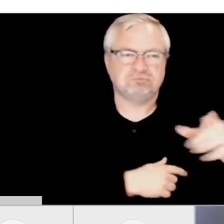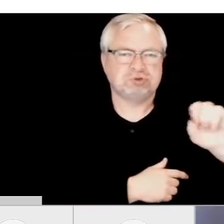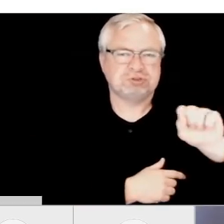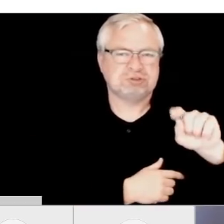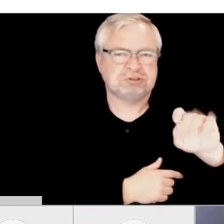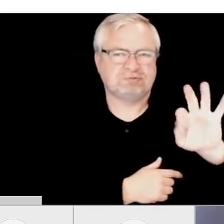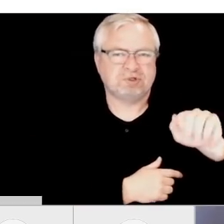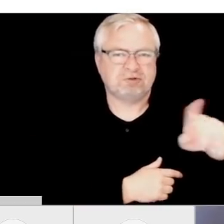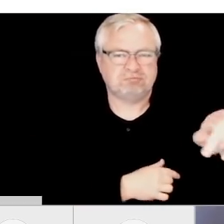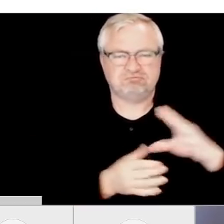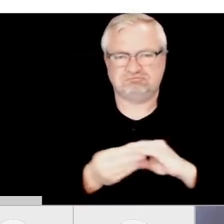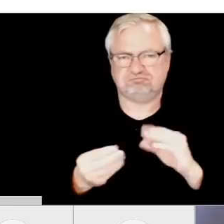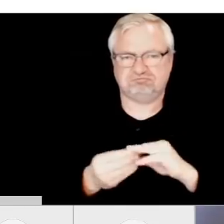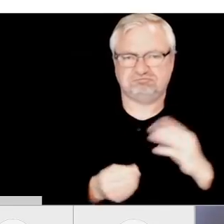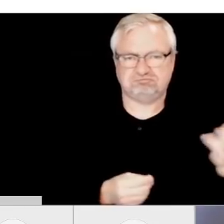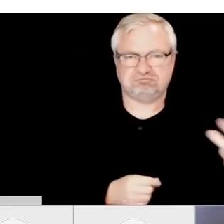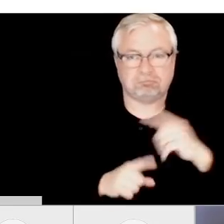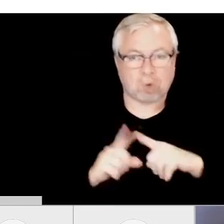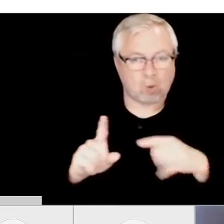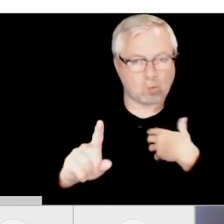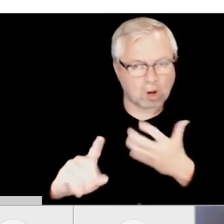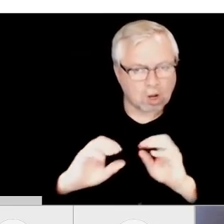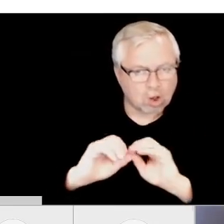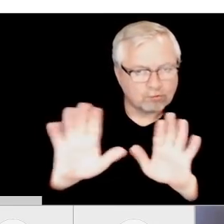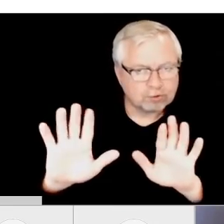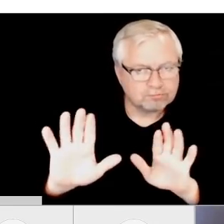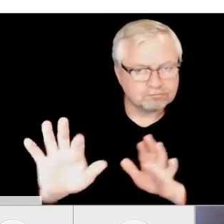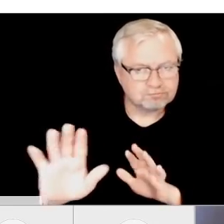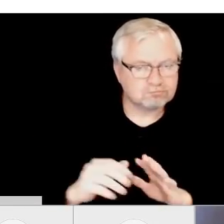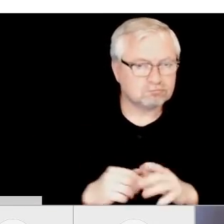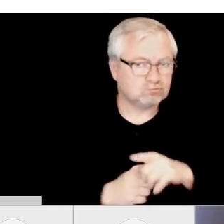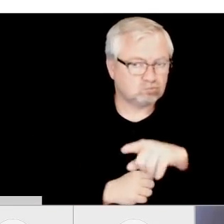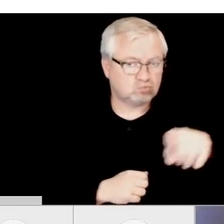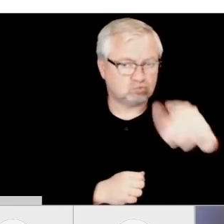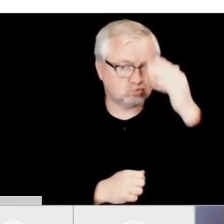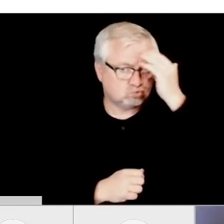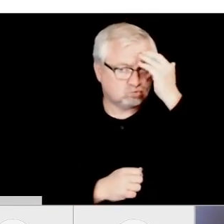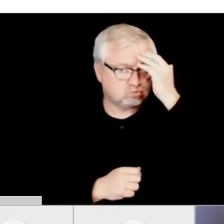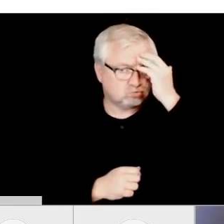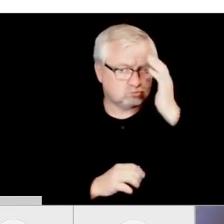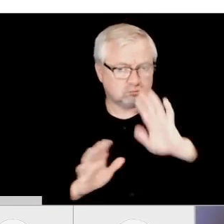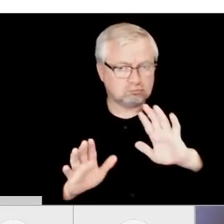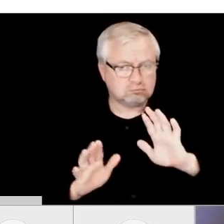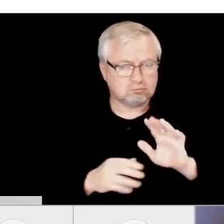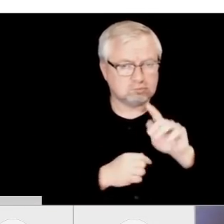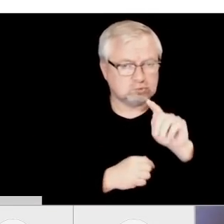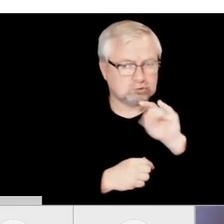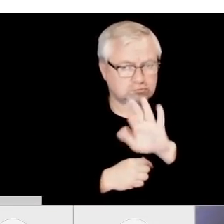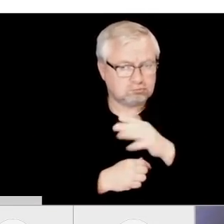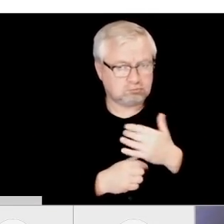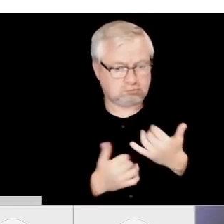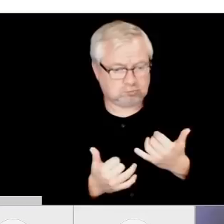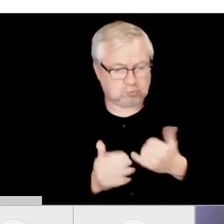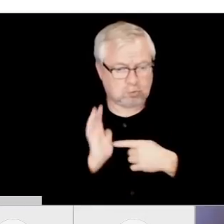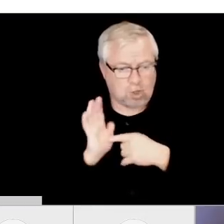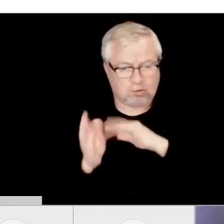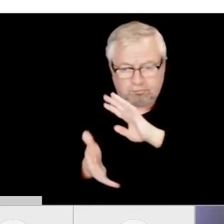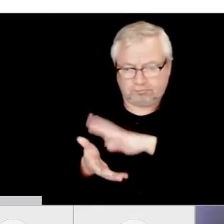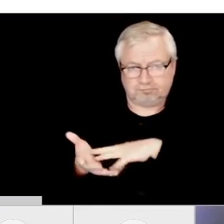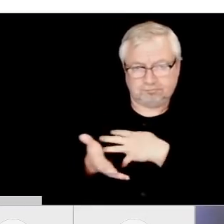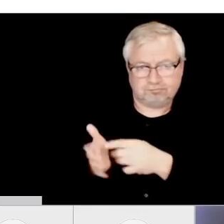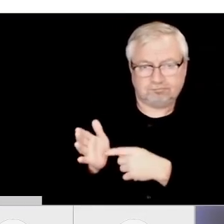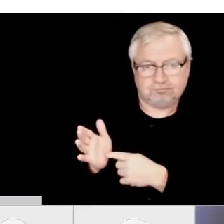Just to clarify, and I think you're well aware that the model is a useful